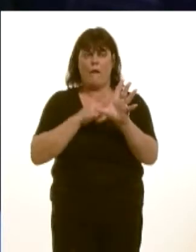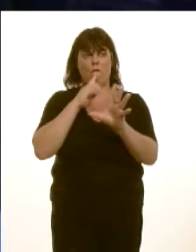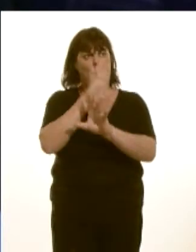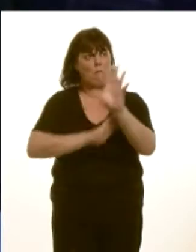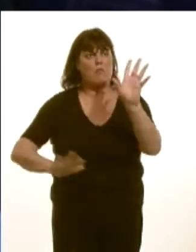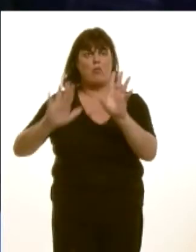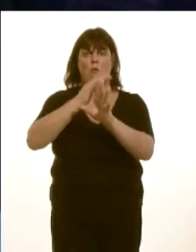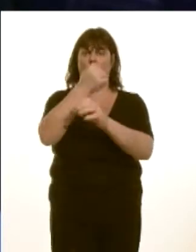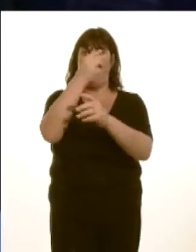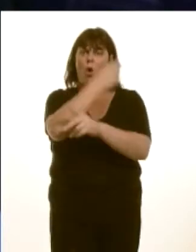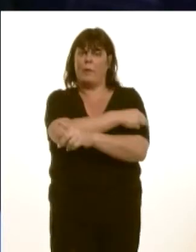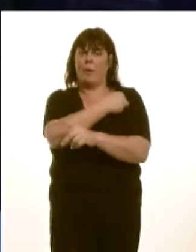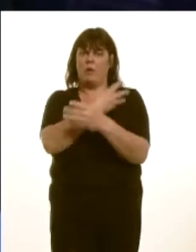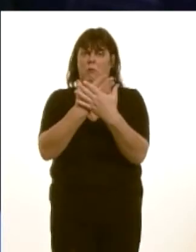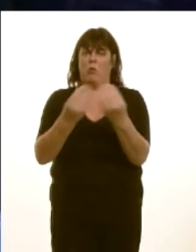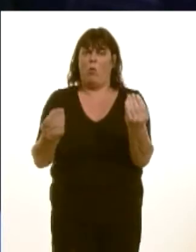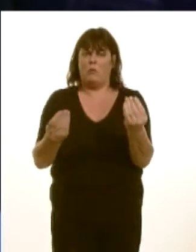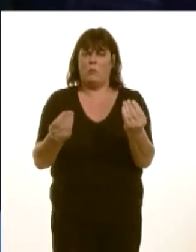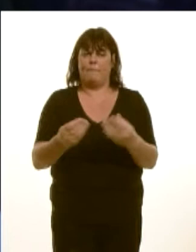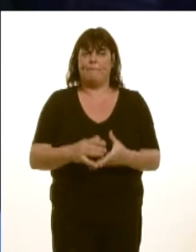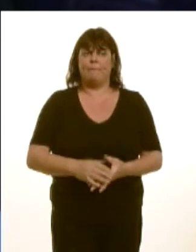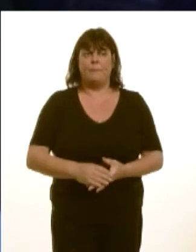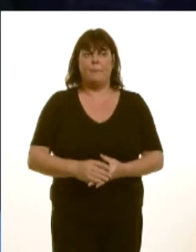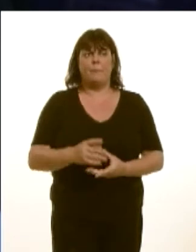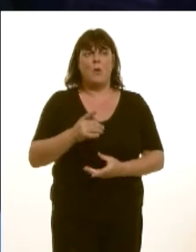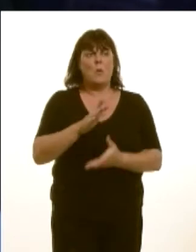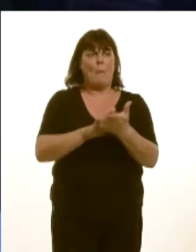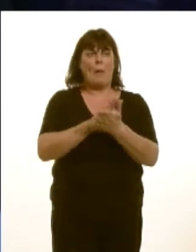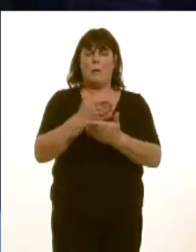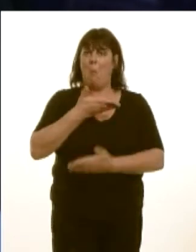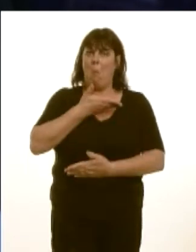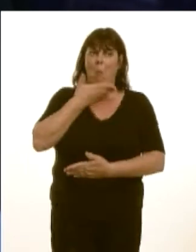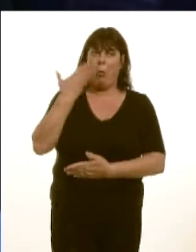So, the real issue is that we are faced not only with no new facilities being opened to